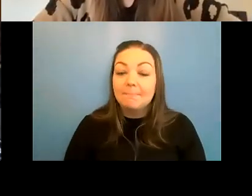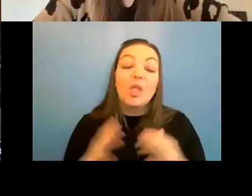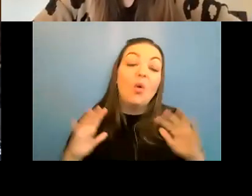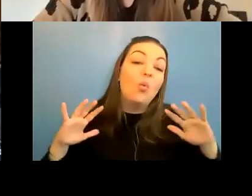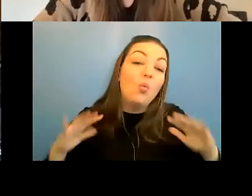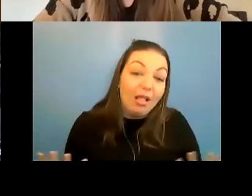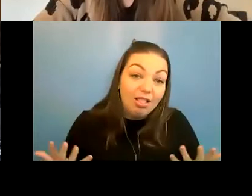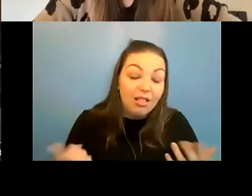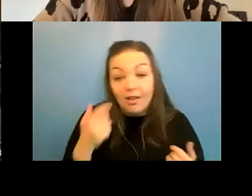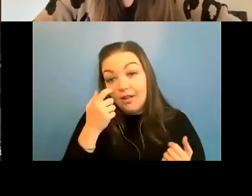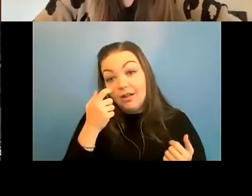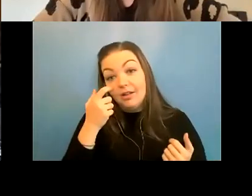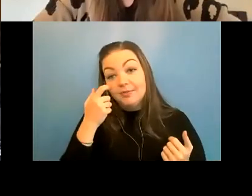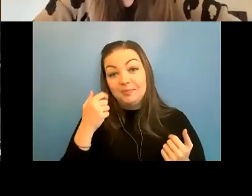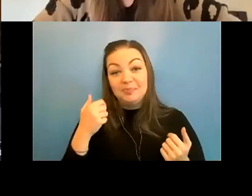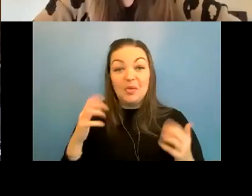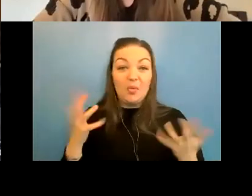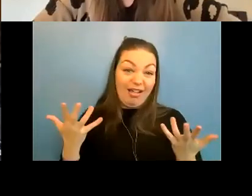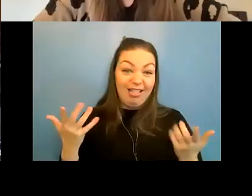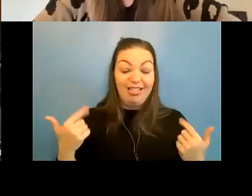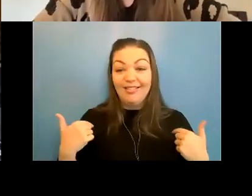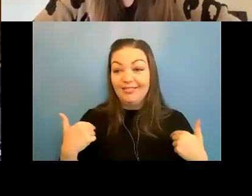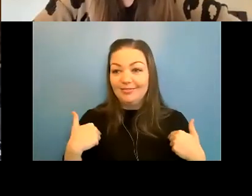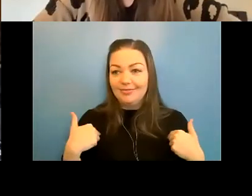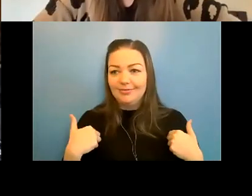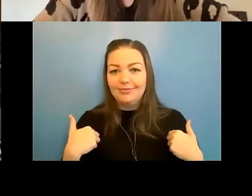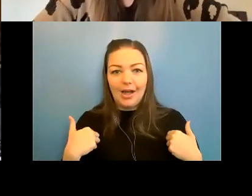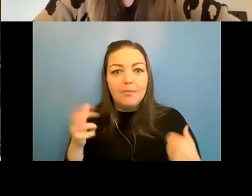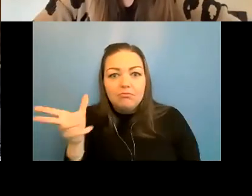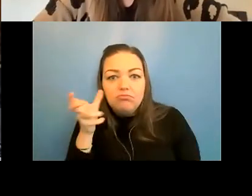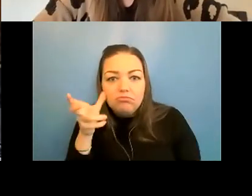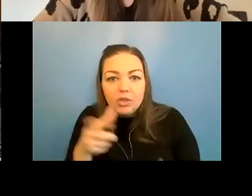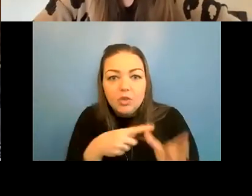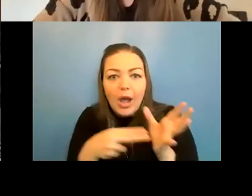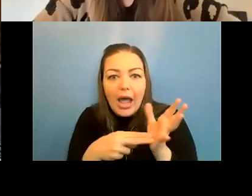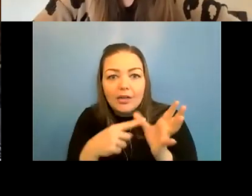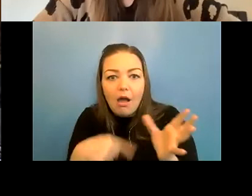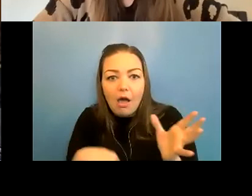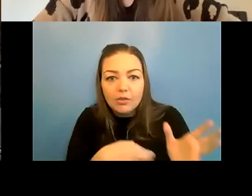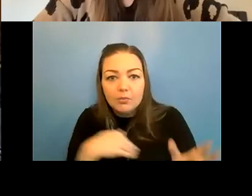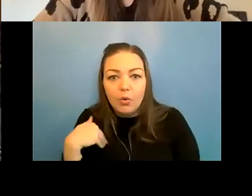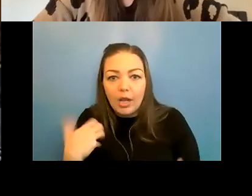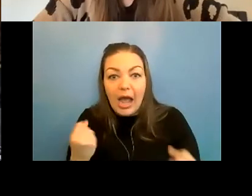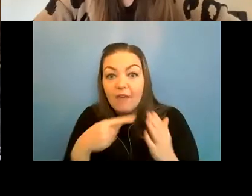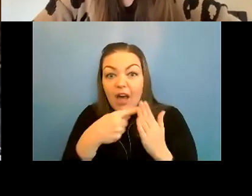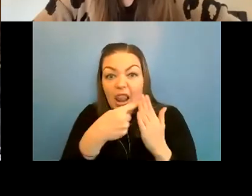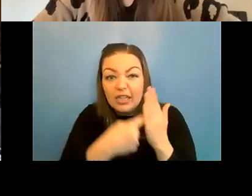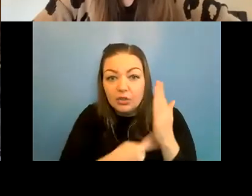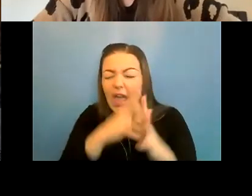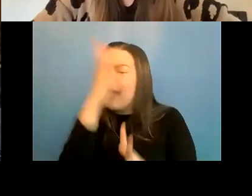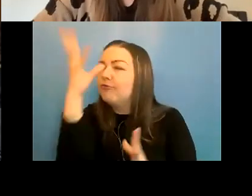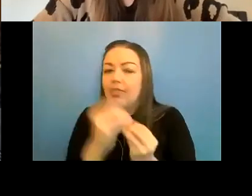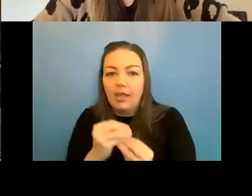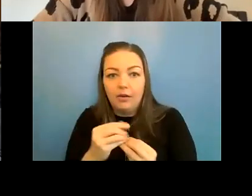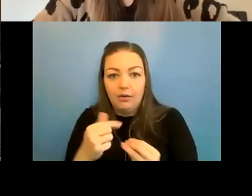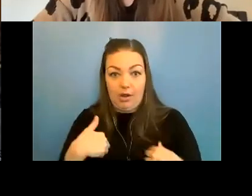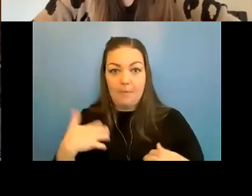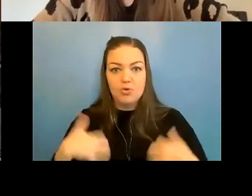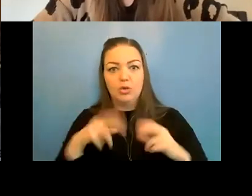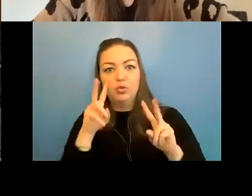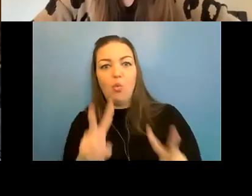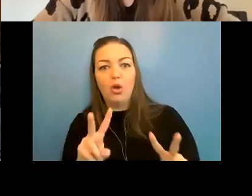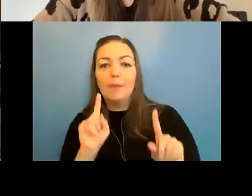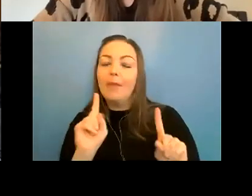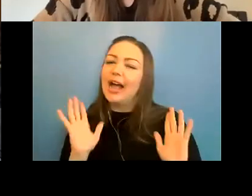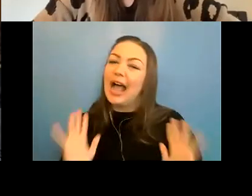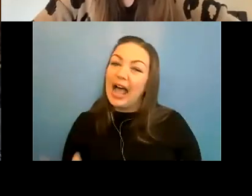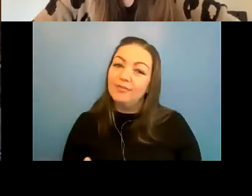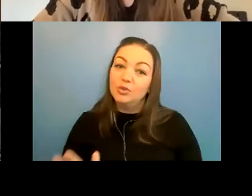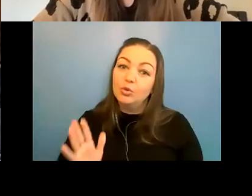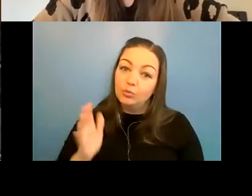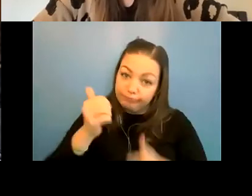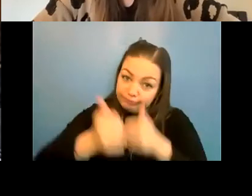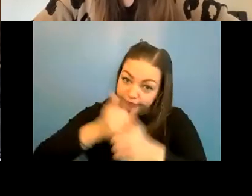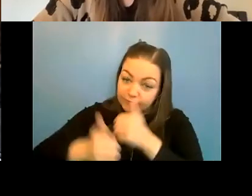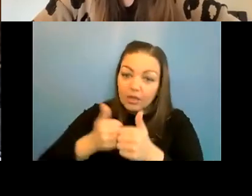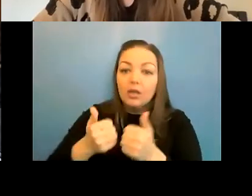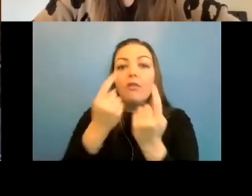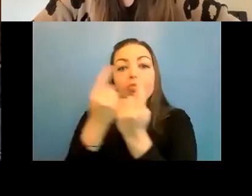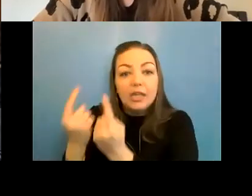I always want to jump in! It might just be because I have had too much coffee, I just feel very jumpy. Well, obviously, much like listening to Anna this morning, I have a